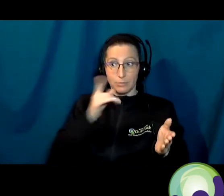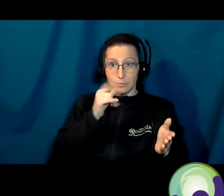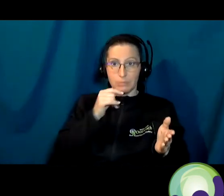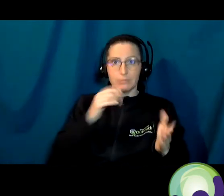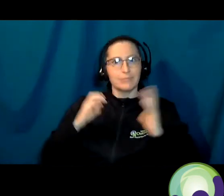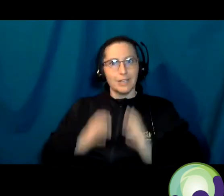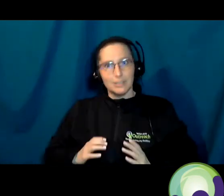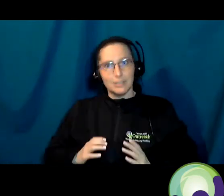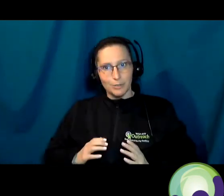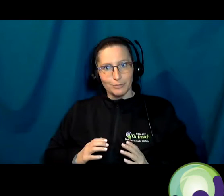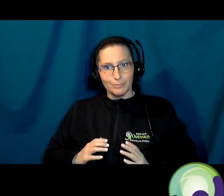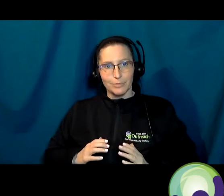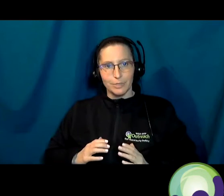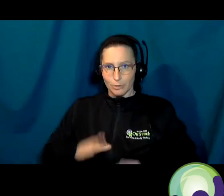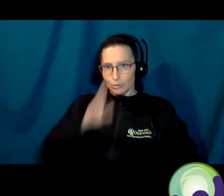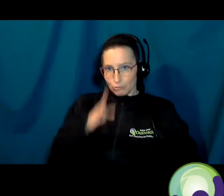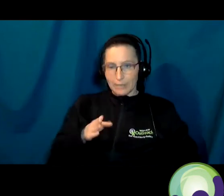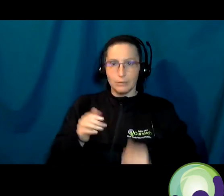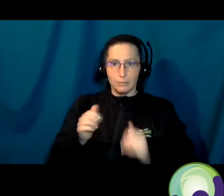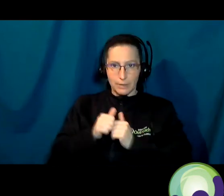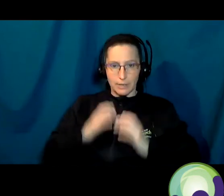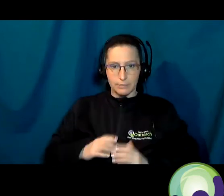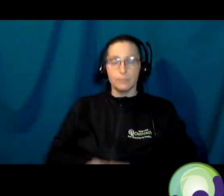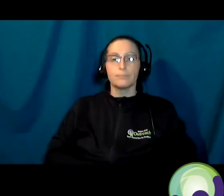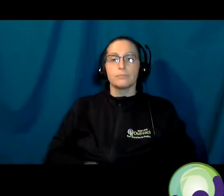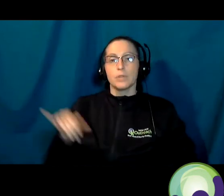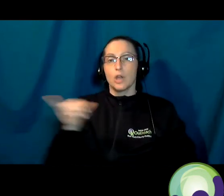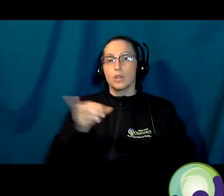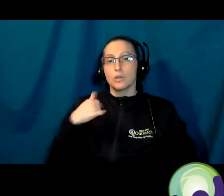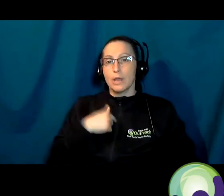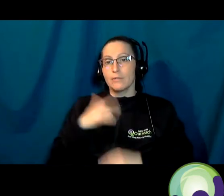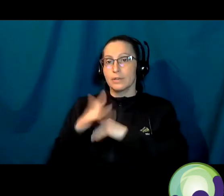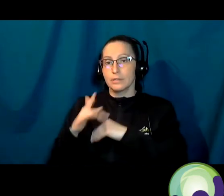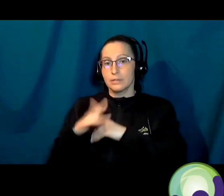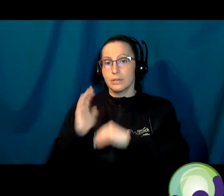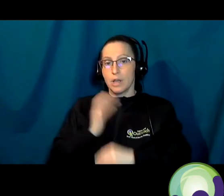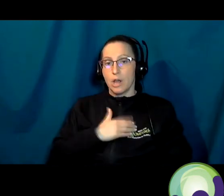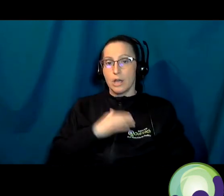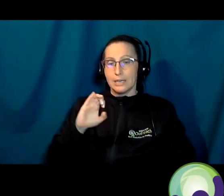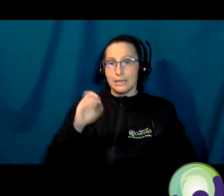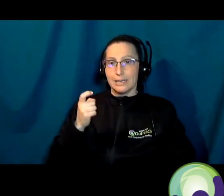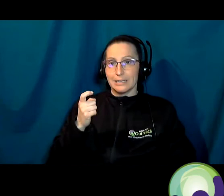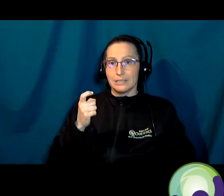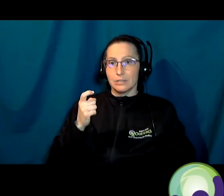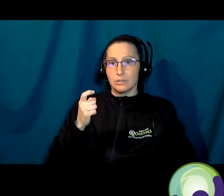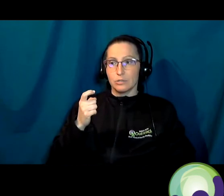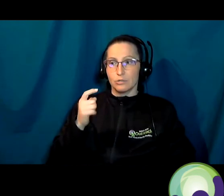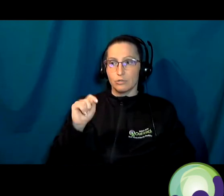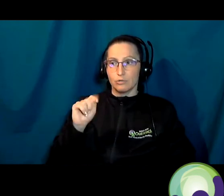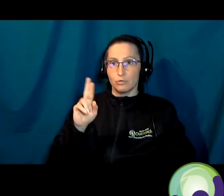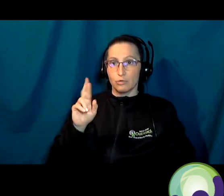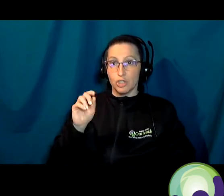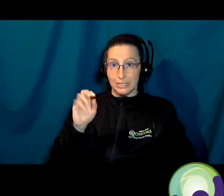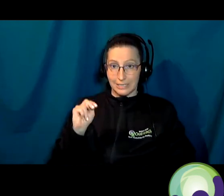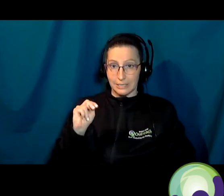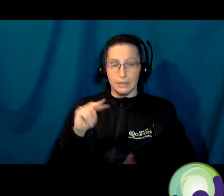So that is one role, we also have openings in our extrusion area. Extrusion is the plastic forming